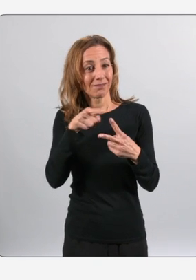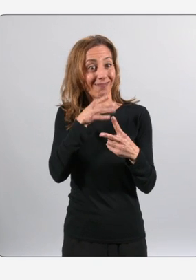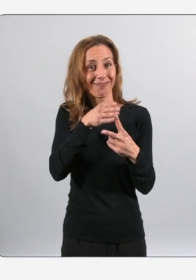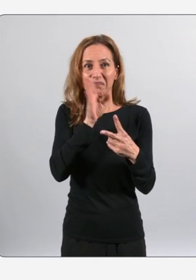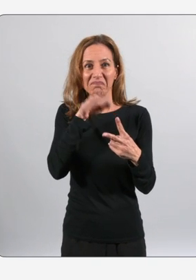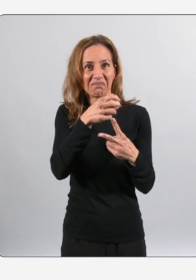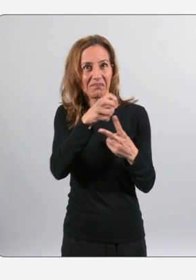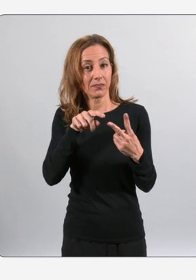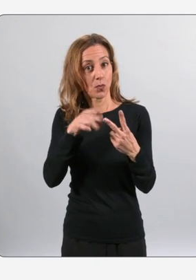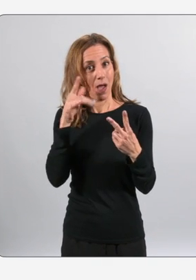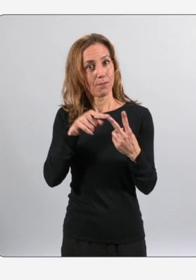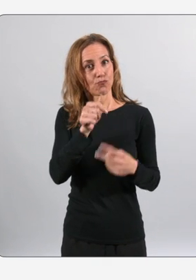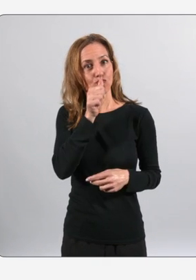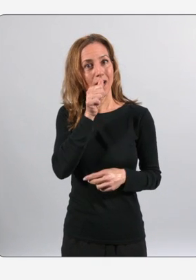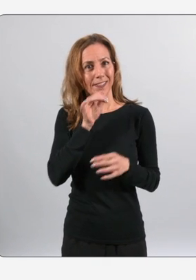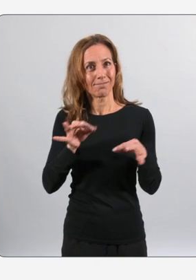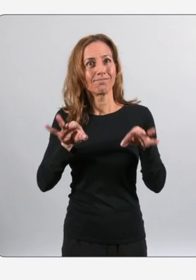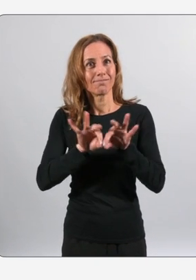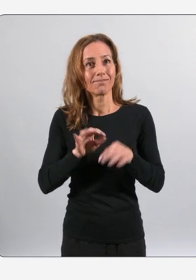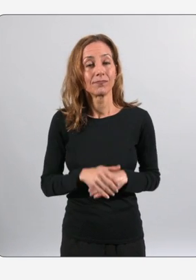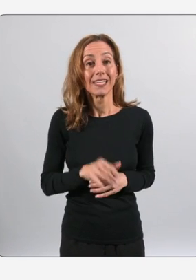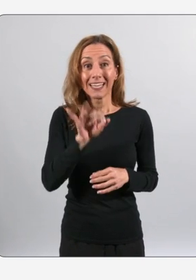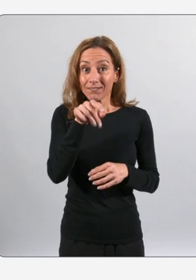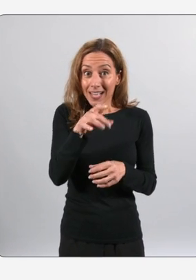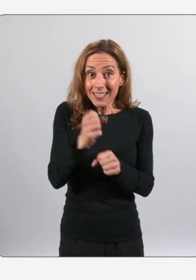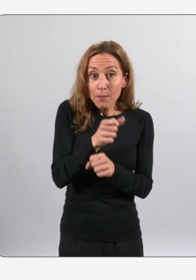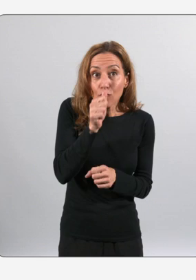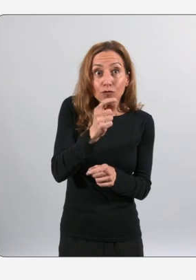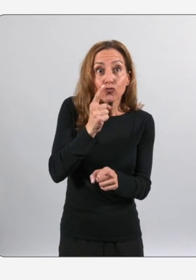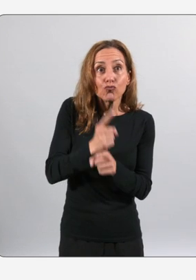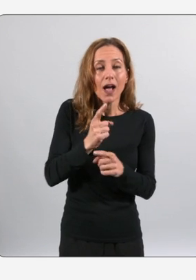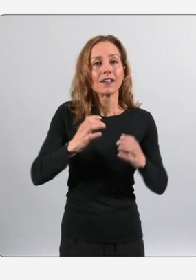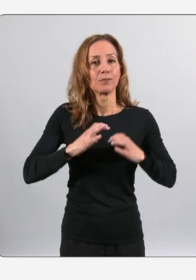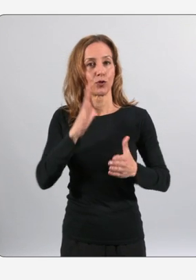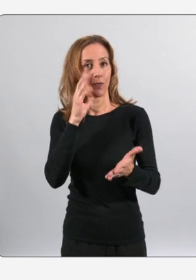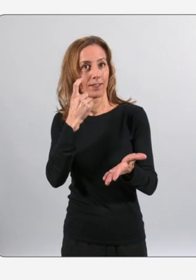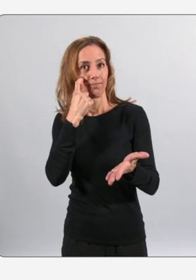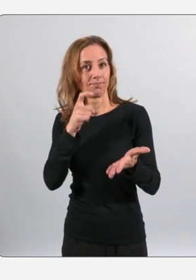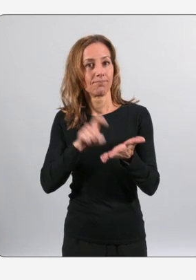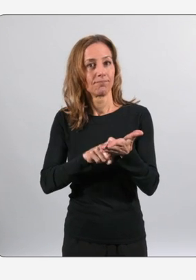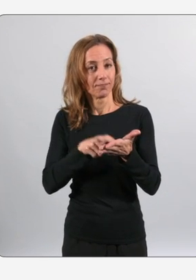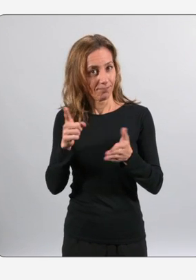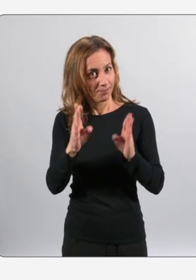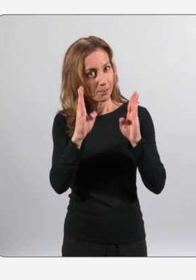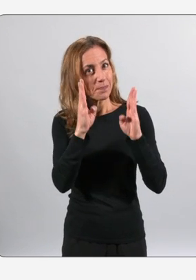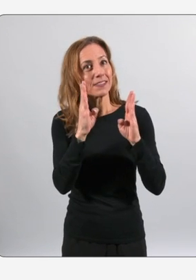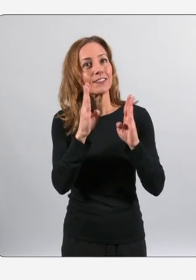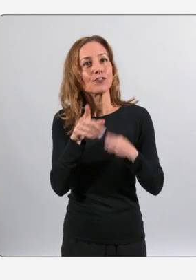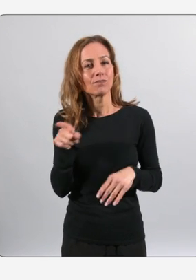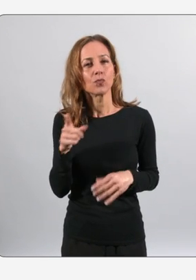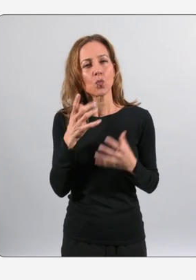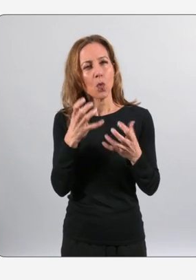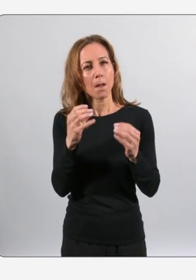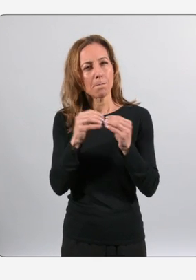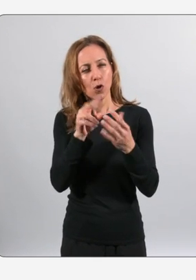If you get privacy right, customers will notice. They're paying attention. People want more transparency